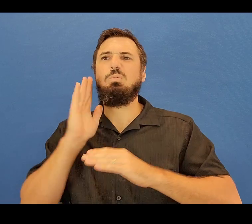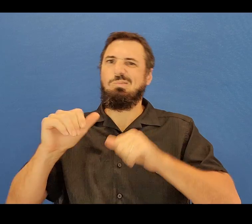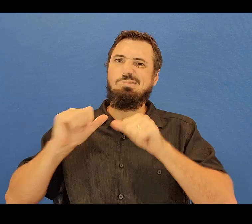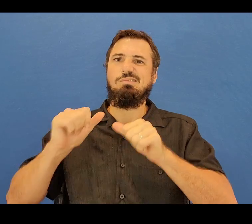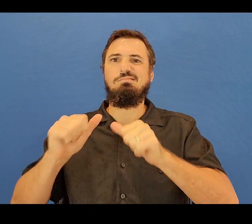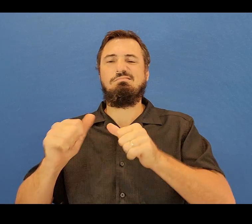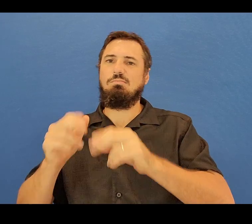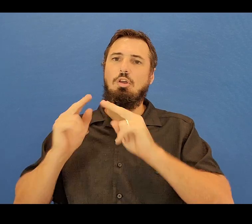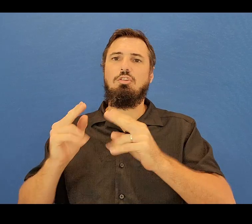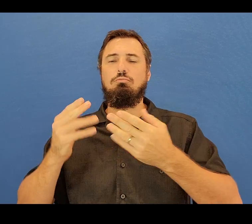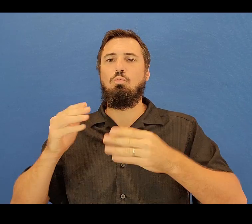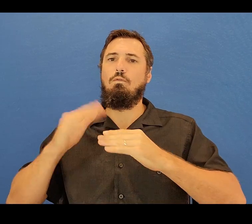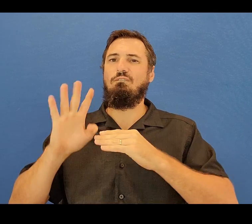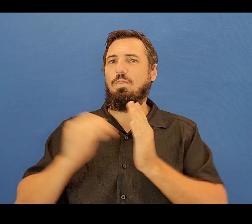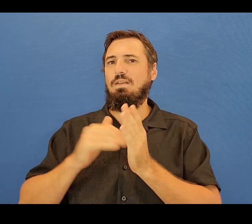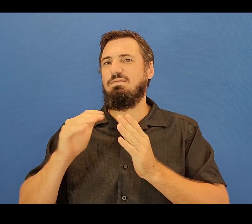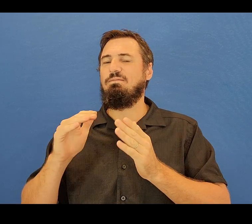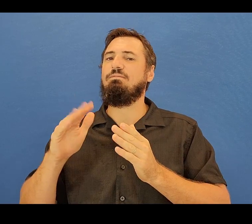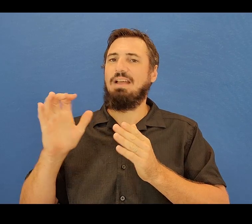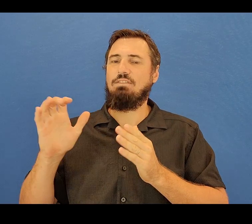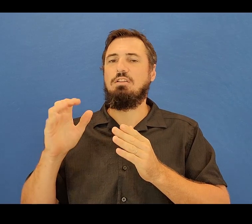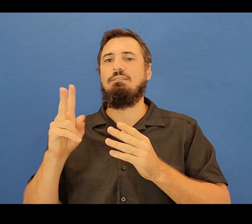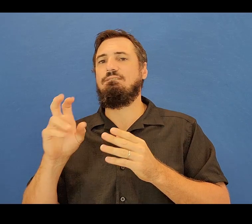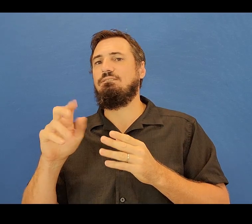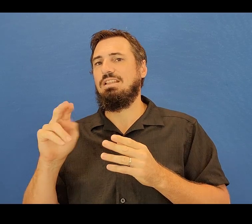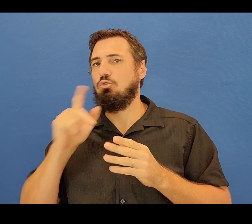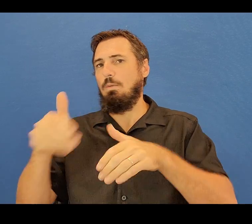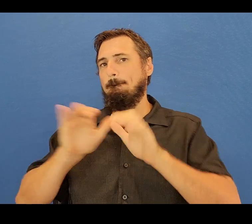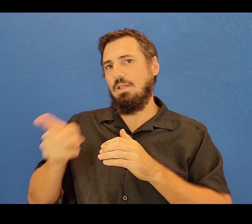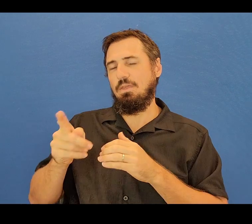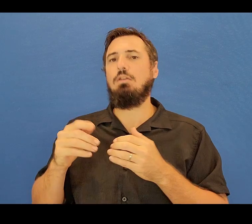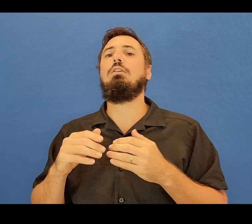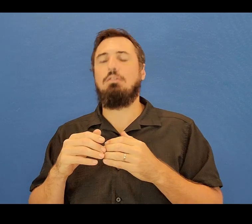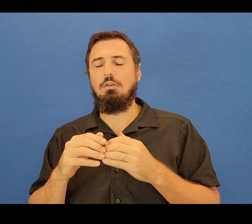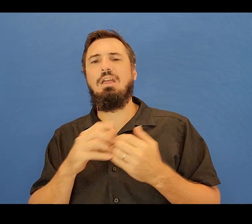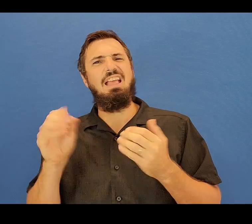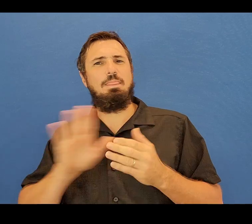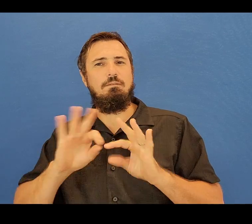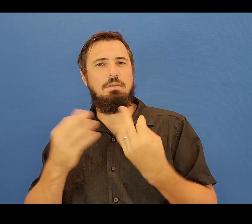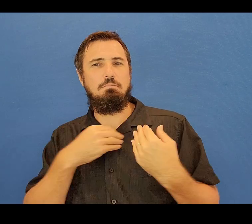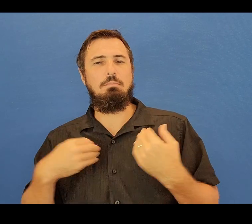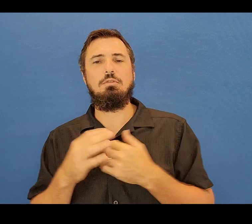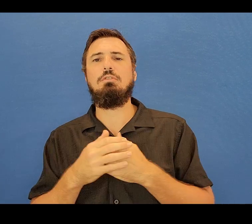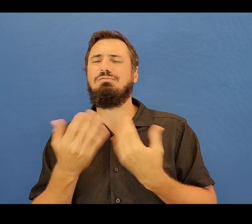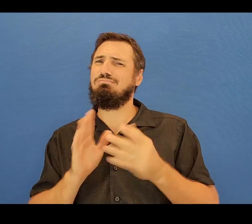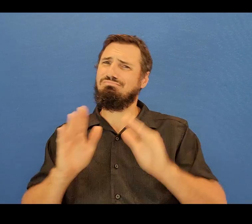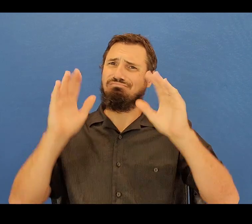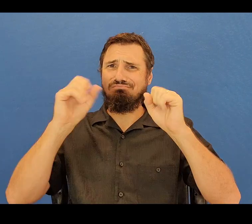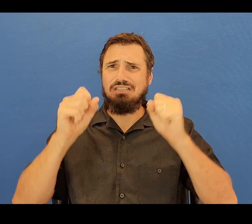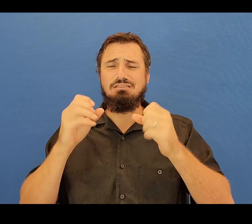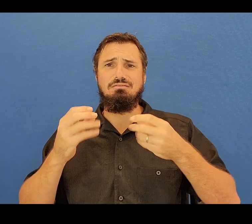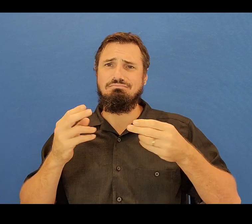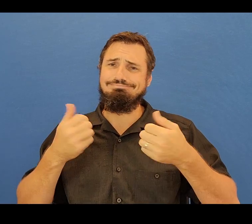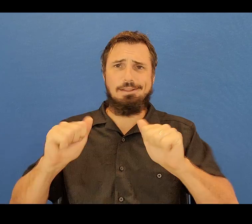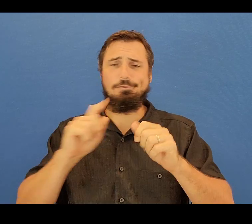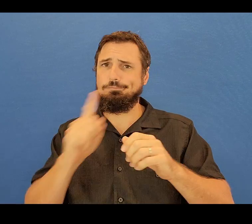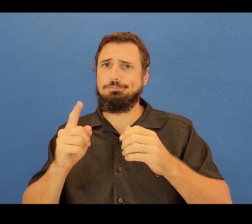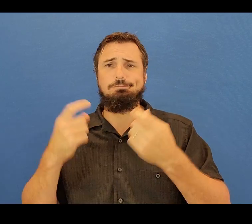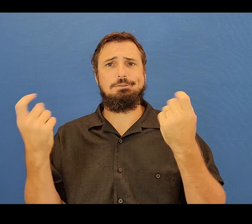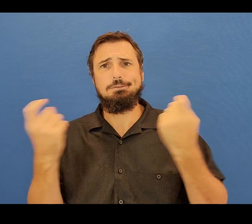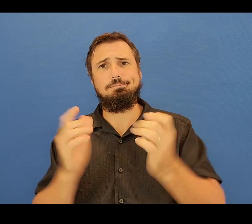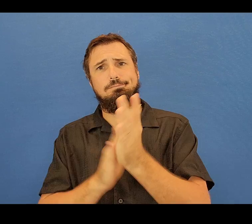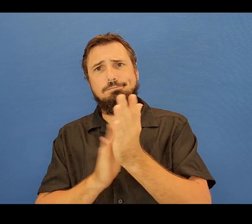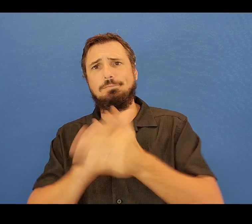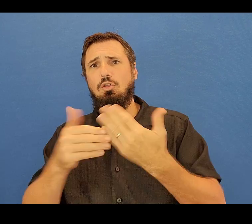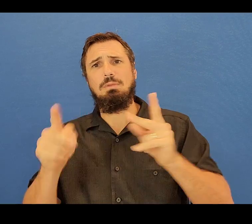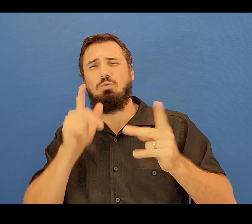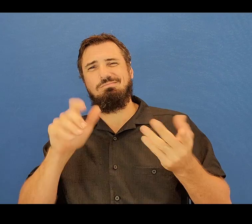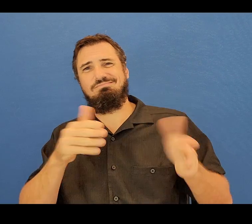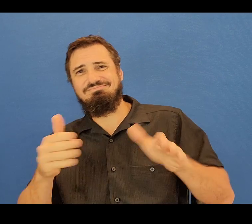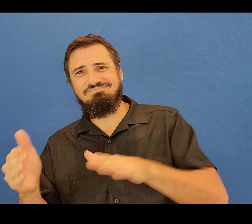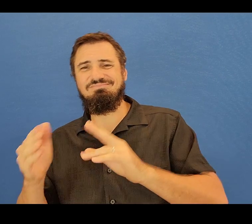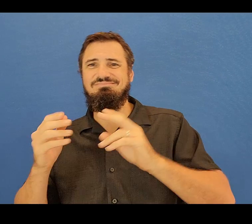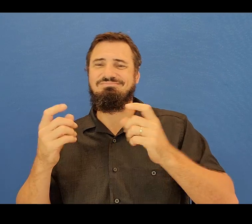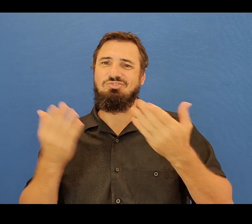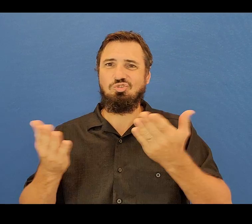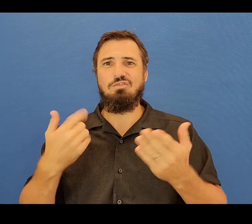over 4,500 veterans and eligible family members. This was an incredible effort to honor and serve those who have sacrificed for us all, and we are grateful to everyone involved